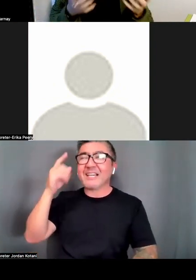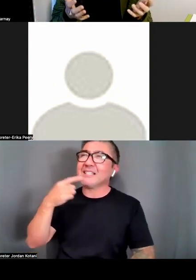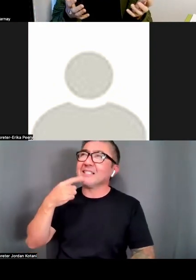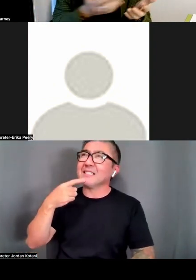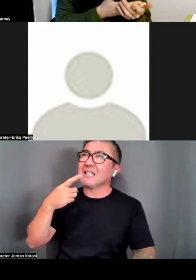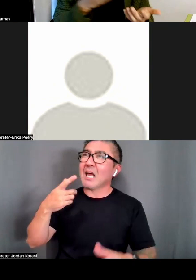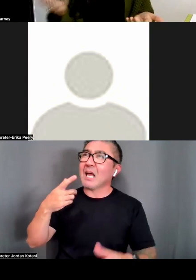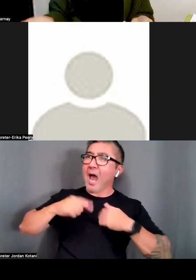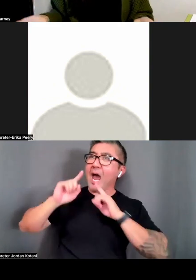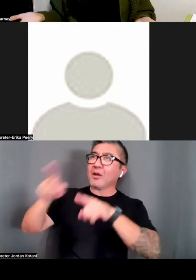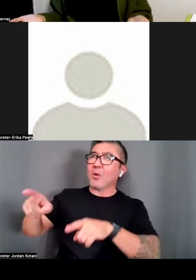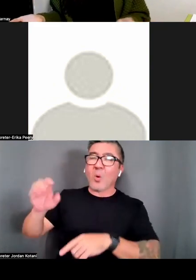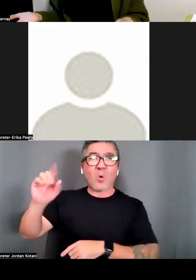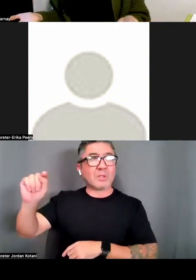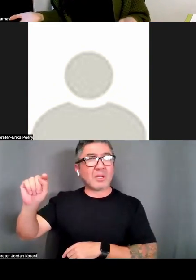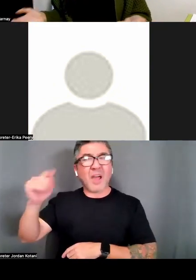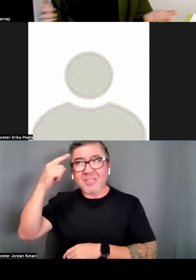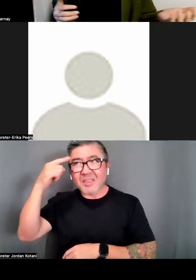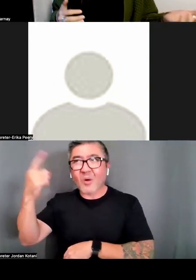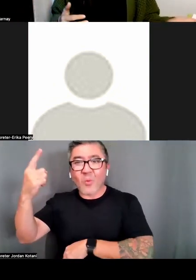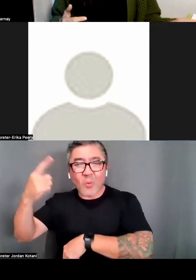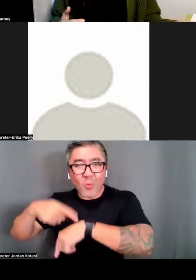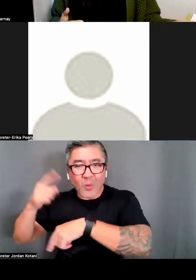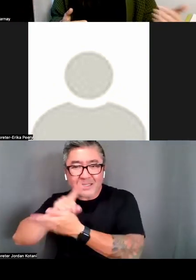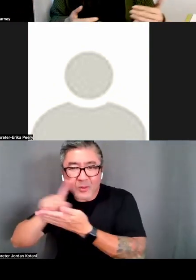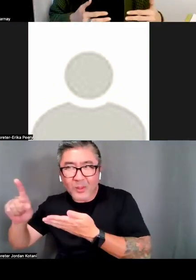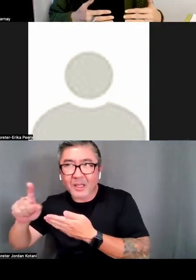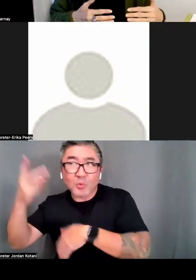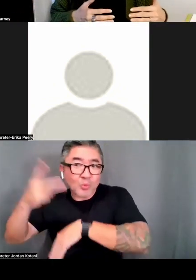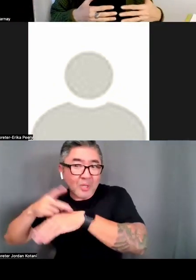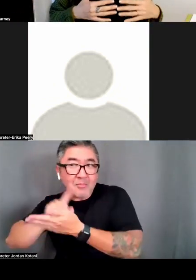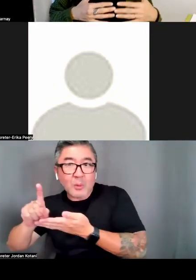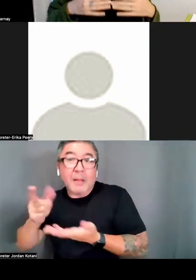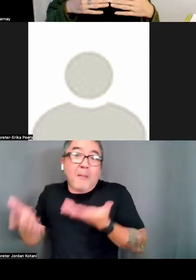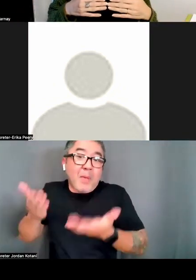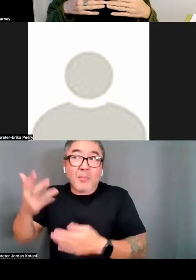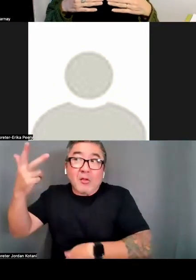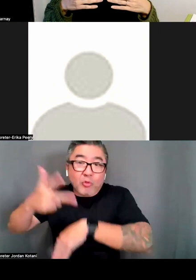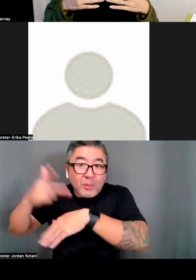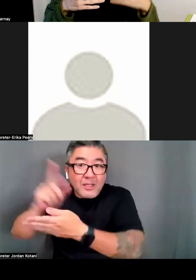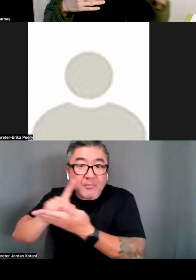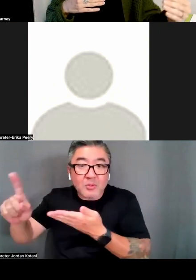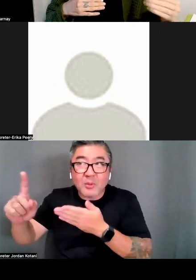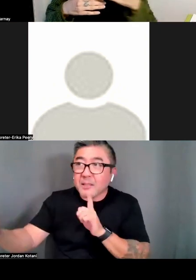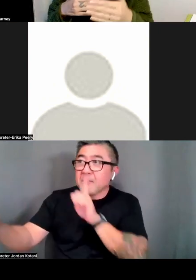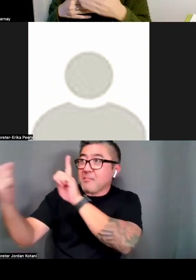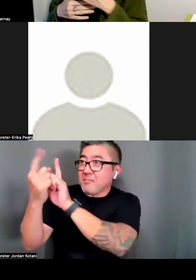OT is one or two times a week, sometimes three, but it's important to know that one or two or